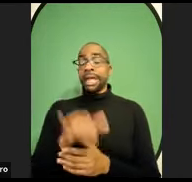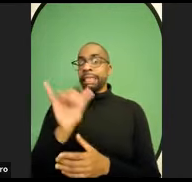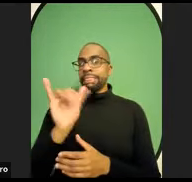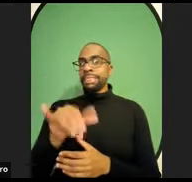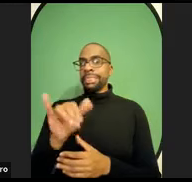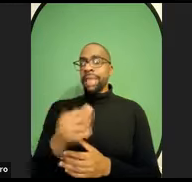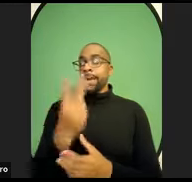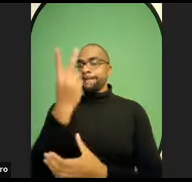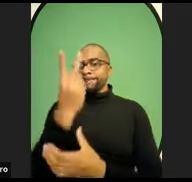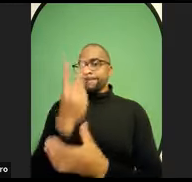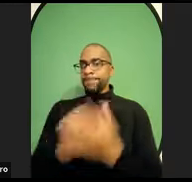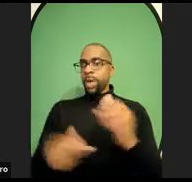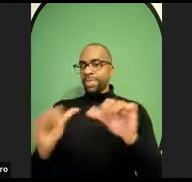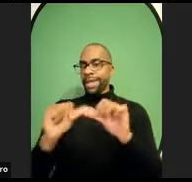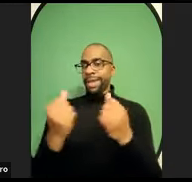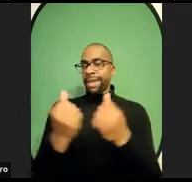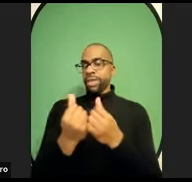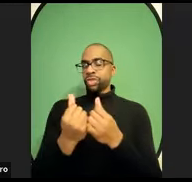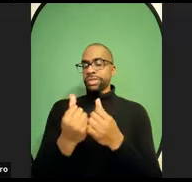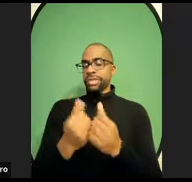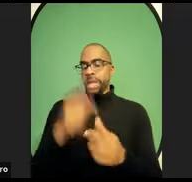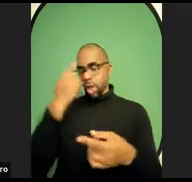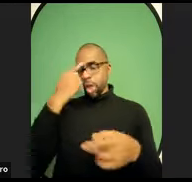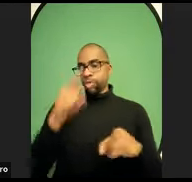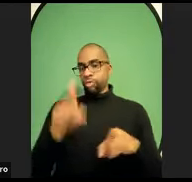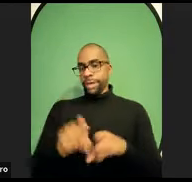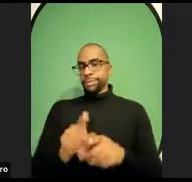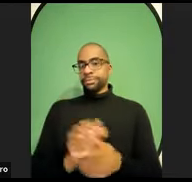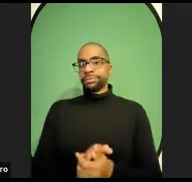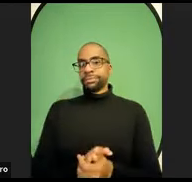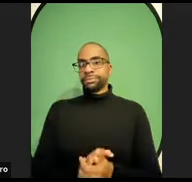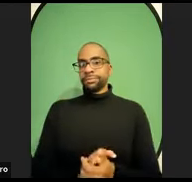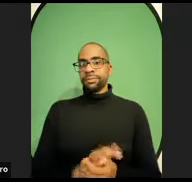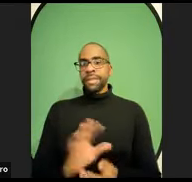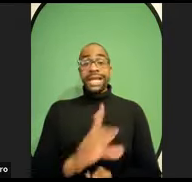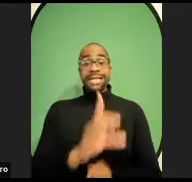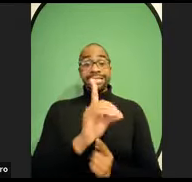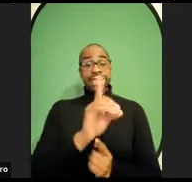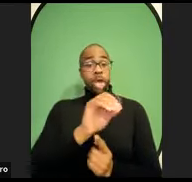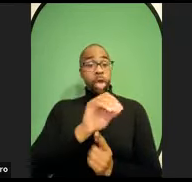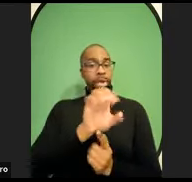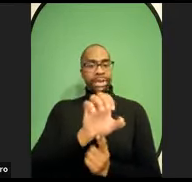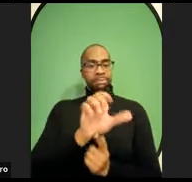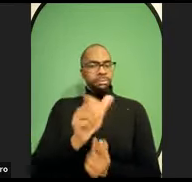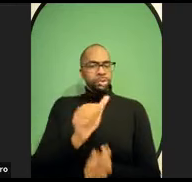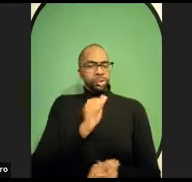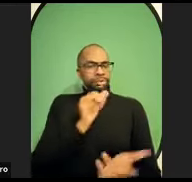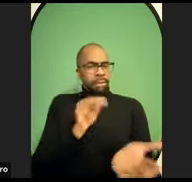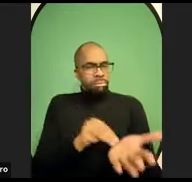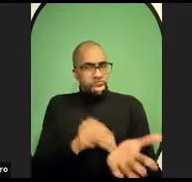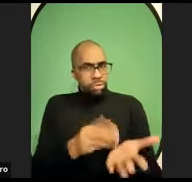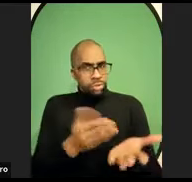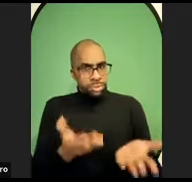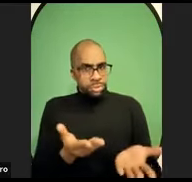that that you mentioned earlier JC. That is a cross agency collaboration That is a cross agency collaboration. and it and it brings together folks because the reality is the dMV because the reality is the deal